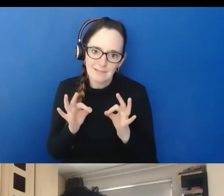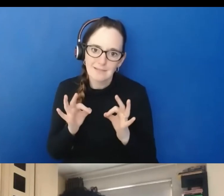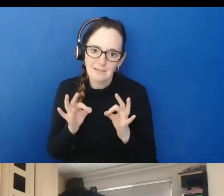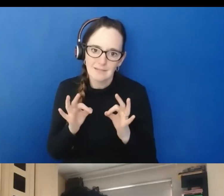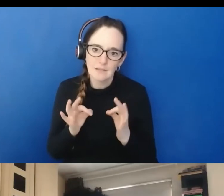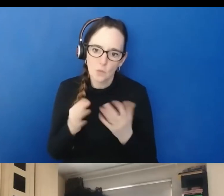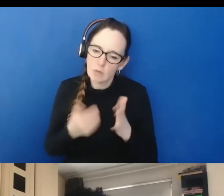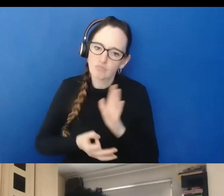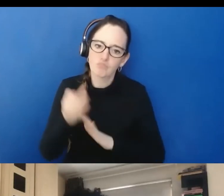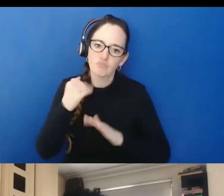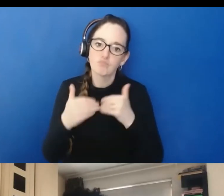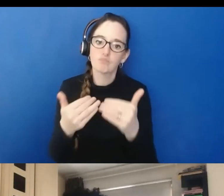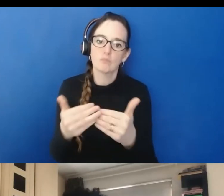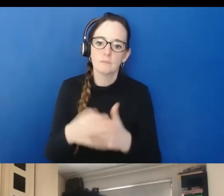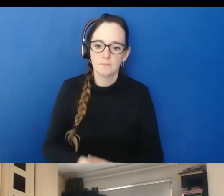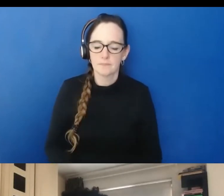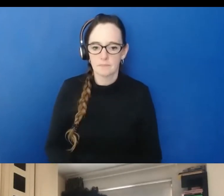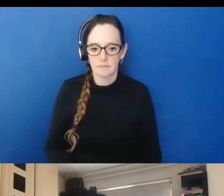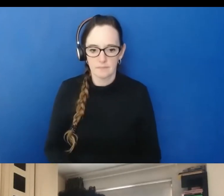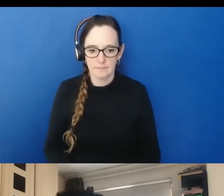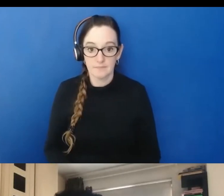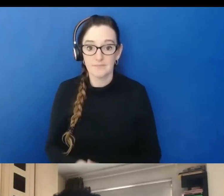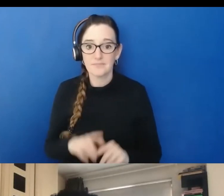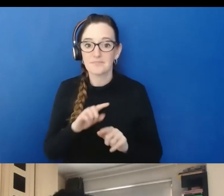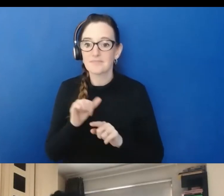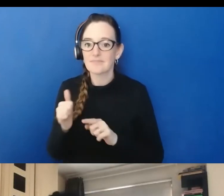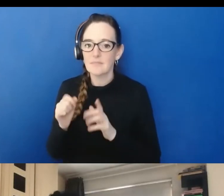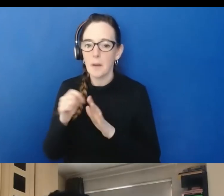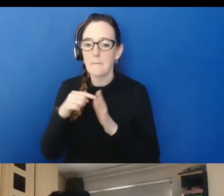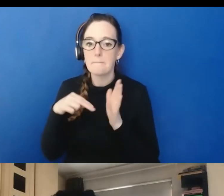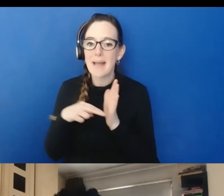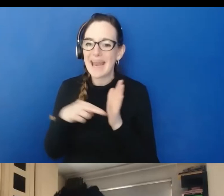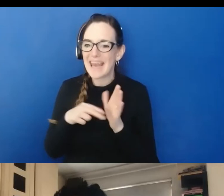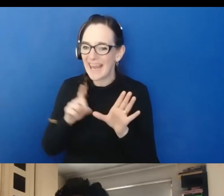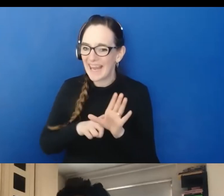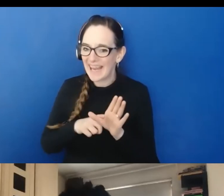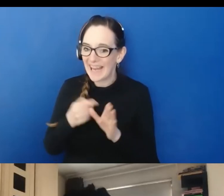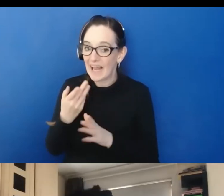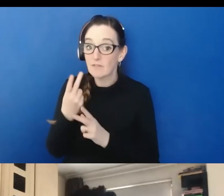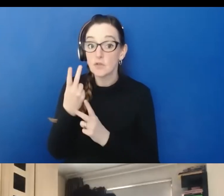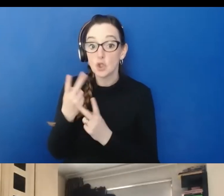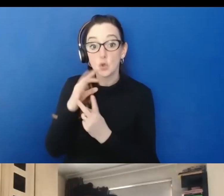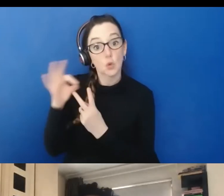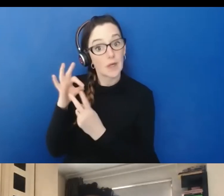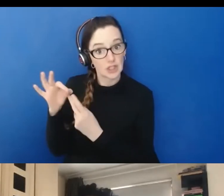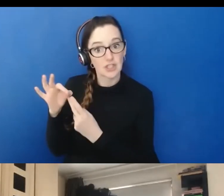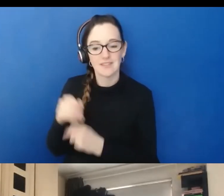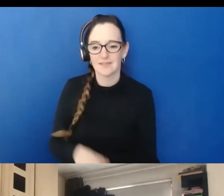And Penny I'm give you two questions in one and then go to try and get through some of the questions that we haven t already answered from the